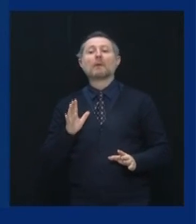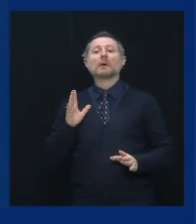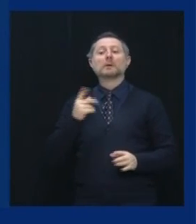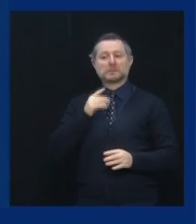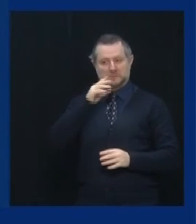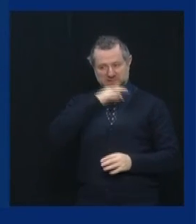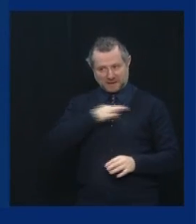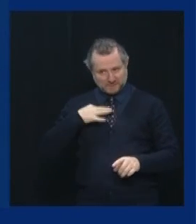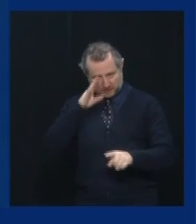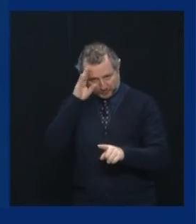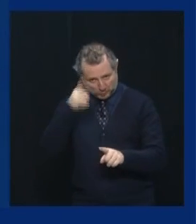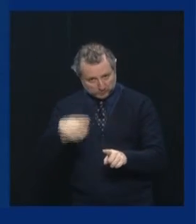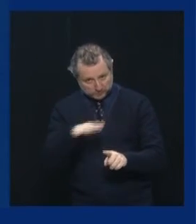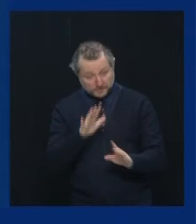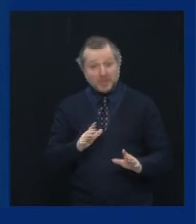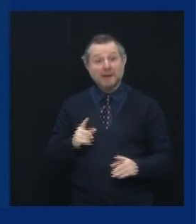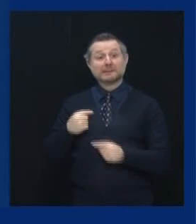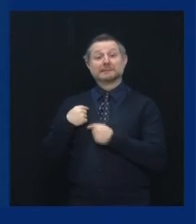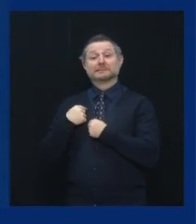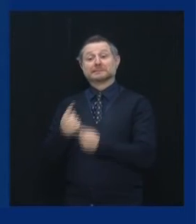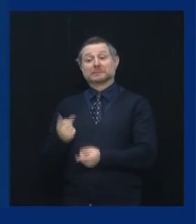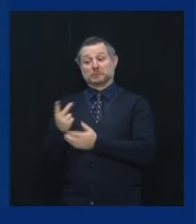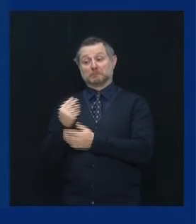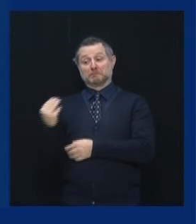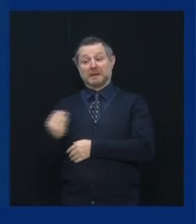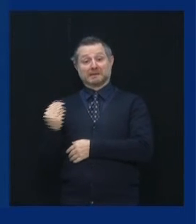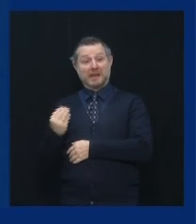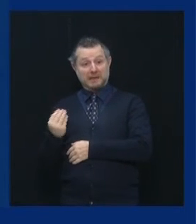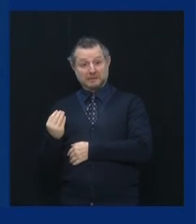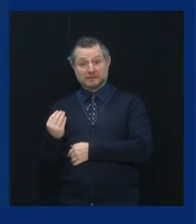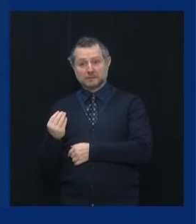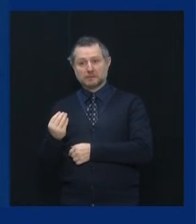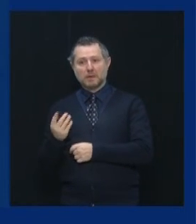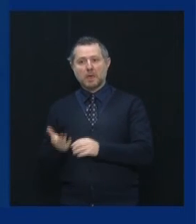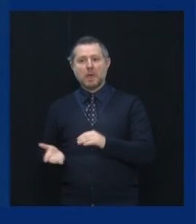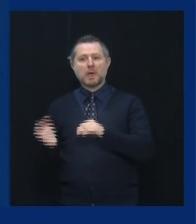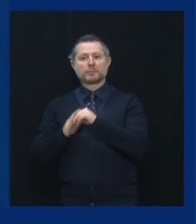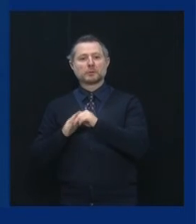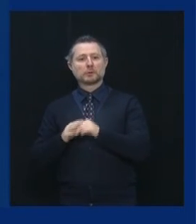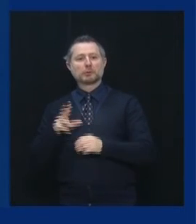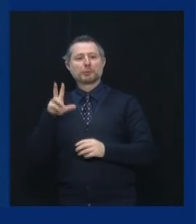ABOUT 10,000 HOSPITAL STAFF PER